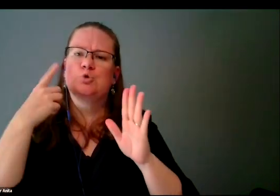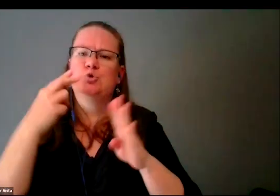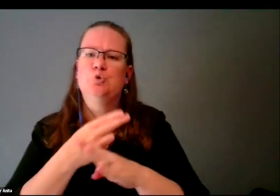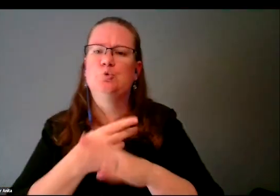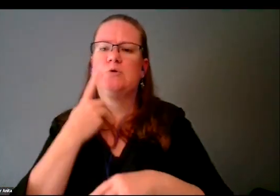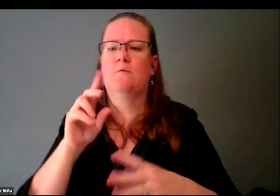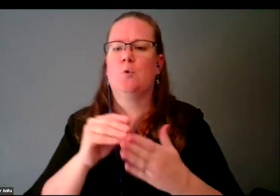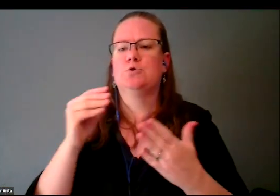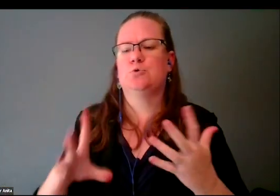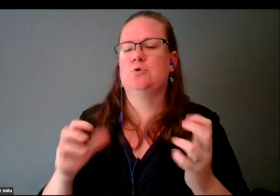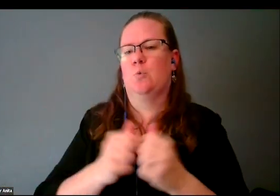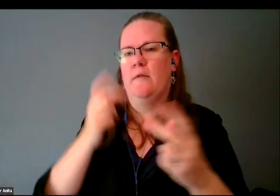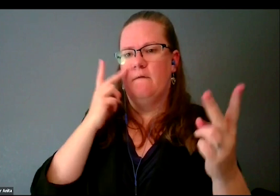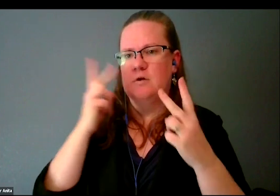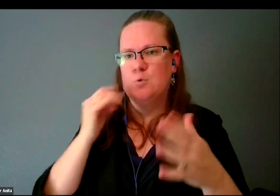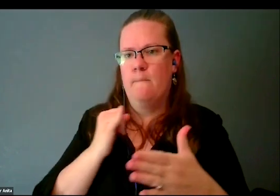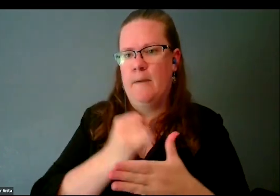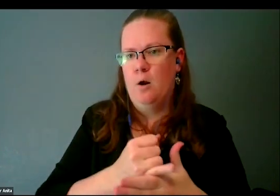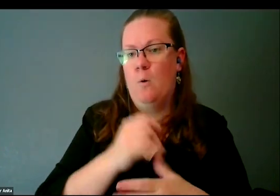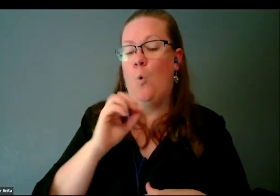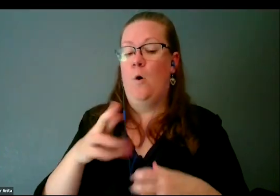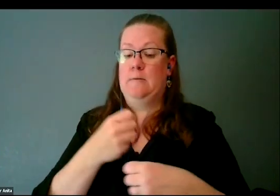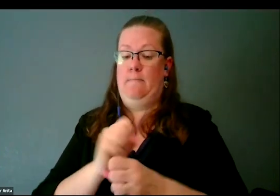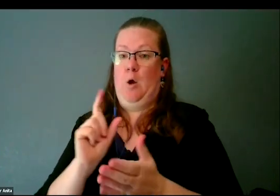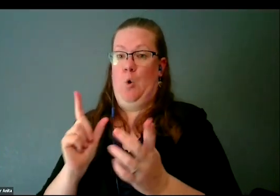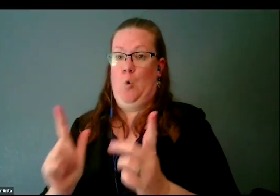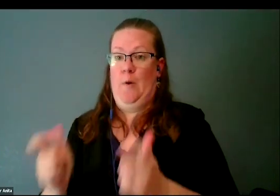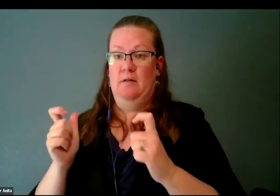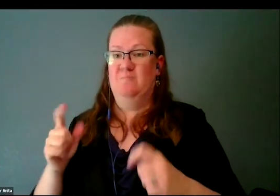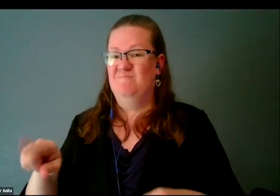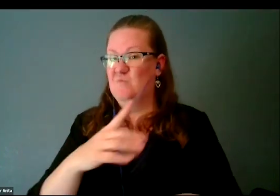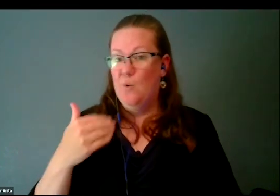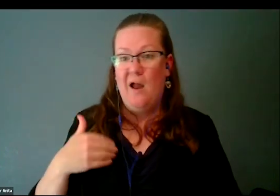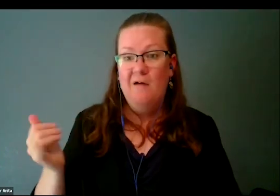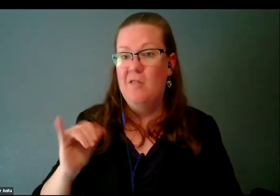or to make quickly at a low cost? Is there a checkout library somewhere? We use Wikki Stix